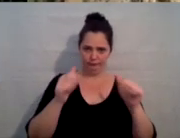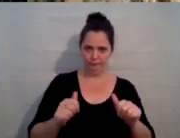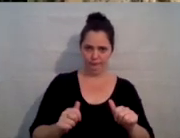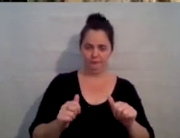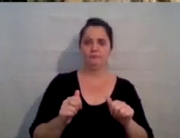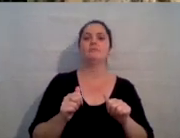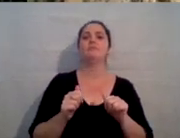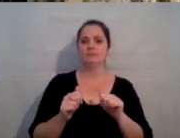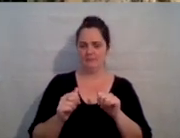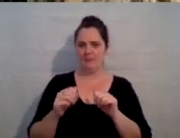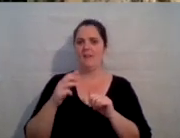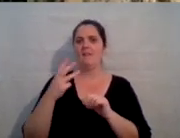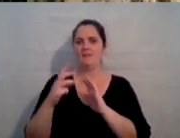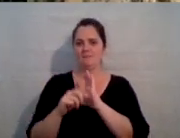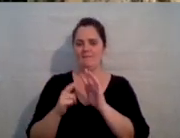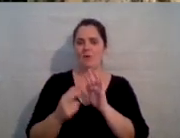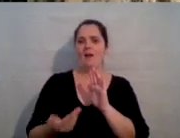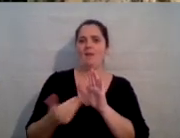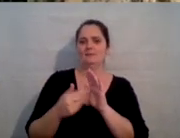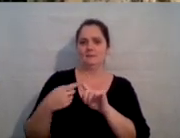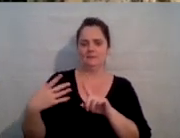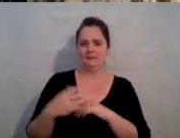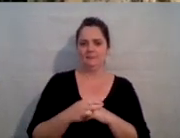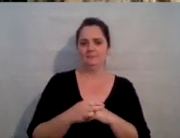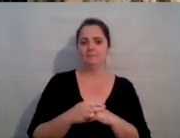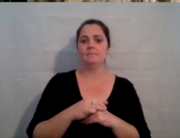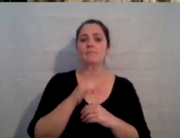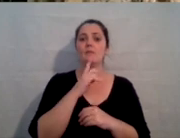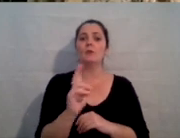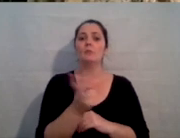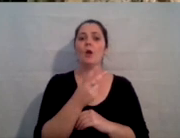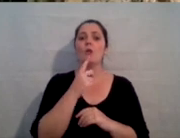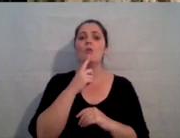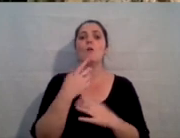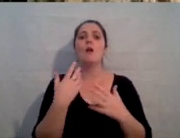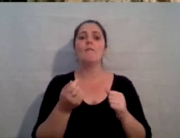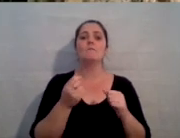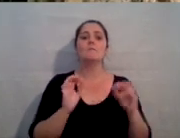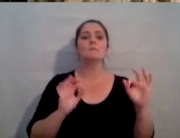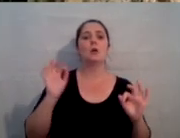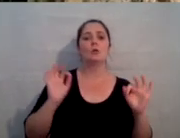a pose – whether or not you want to draw both of them is up to you. Again if you feel quick, you've done this before, do them both.